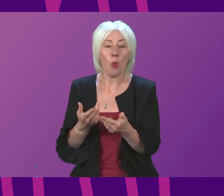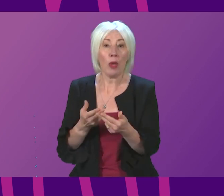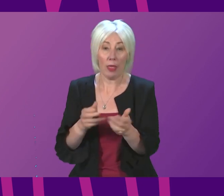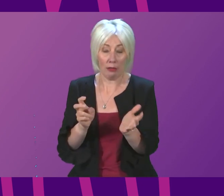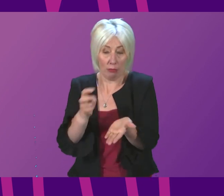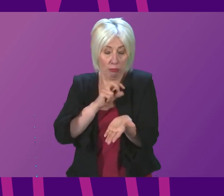UK Government.